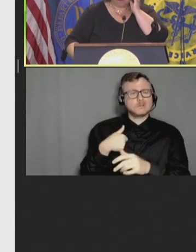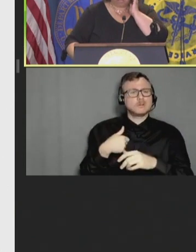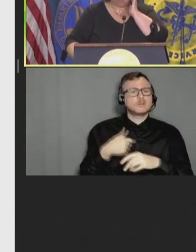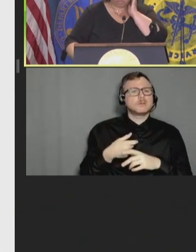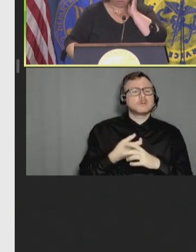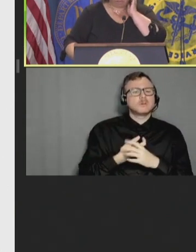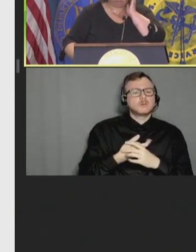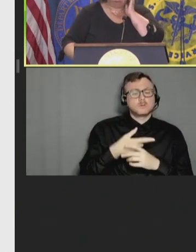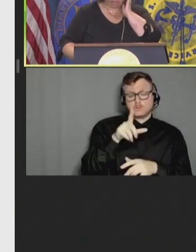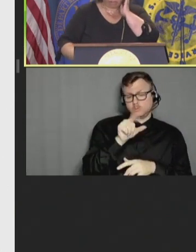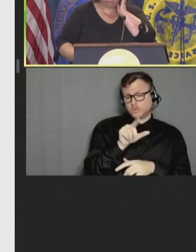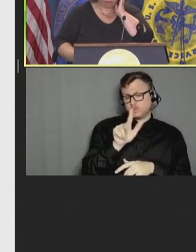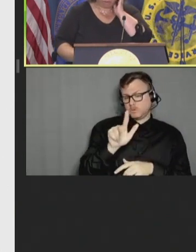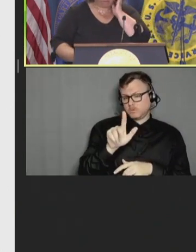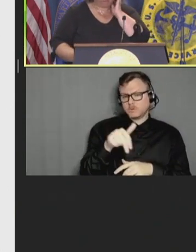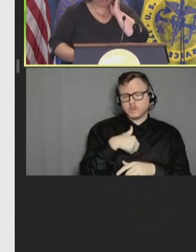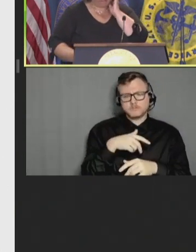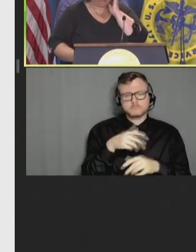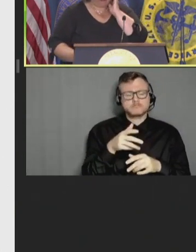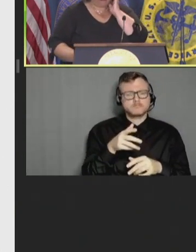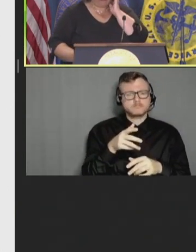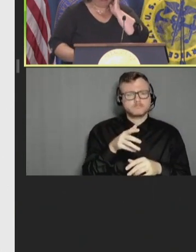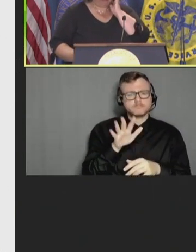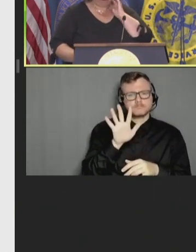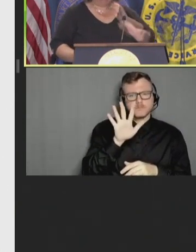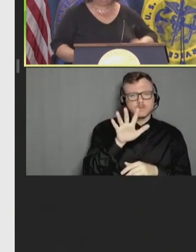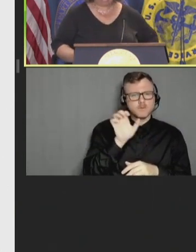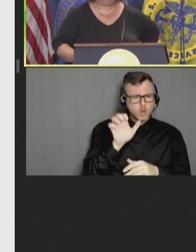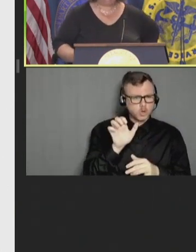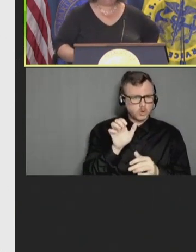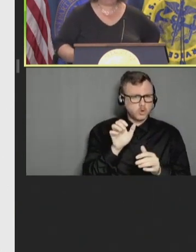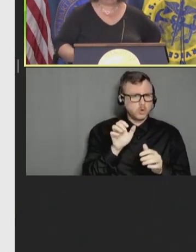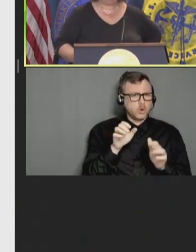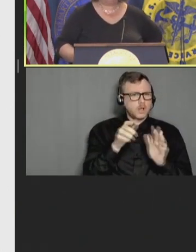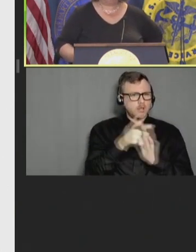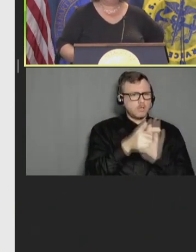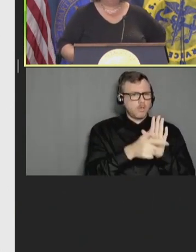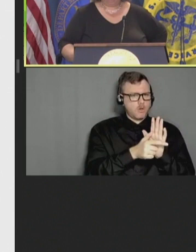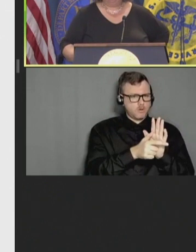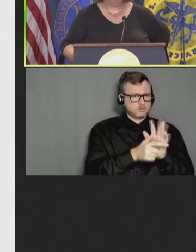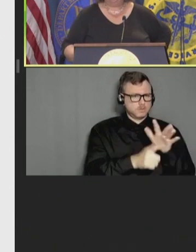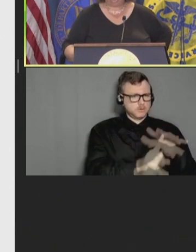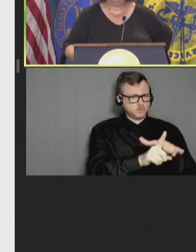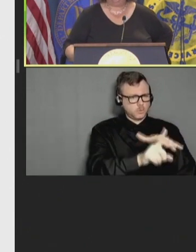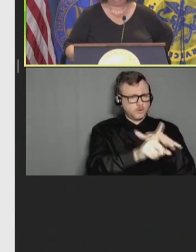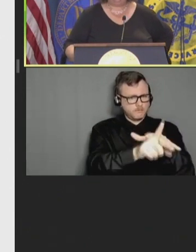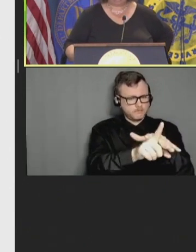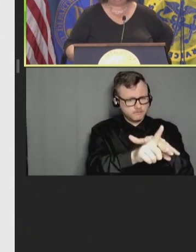In 2023, there have been over about 500 bills identified that came up in state legislative